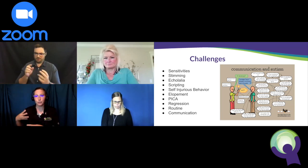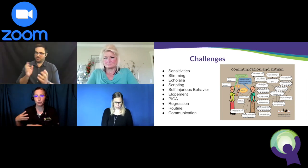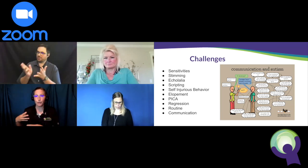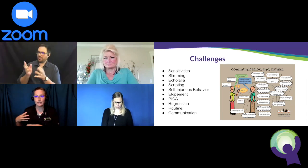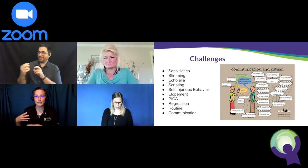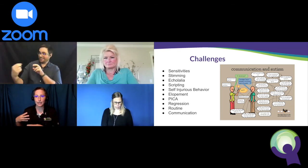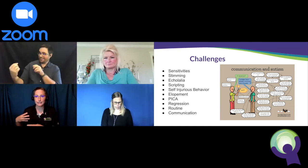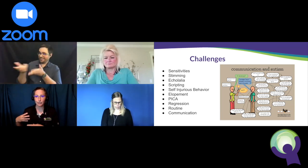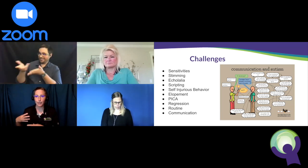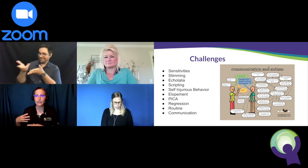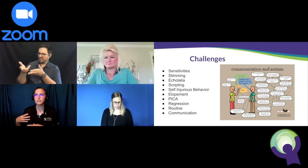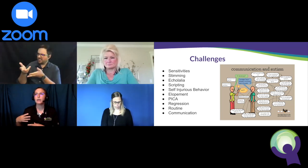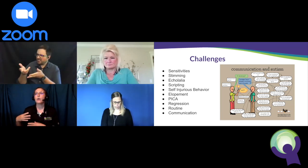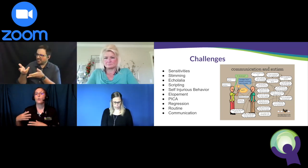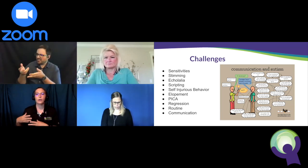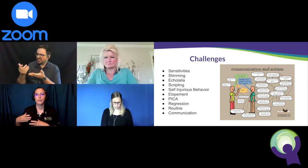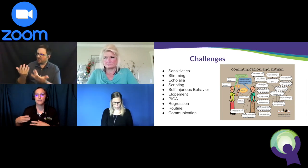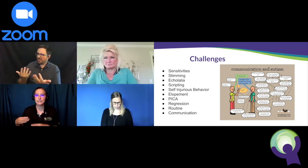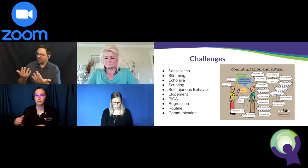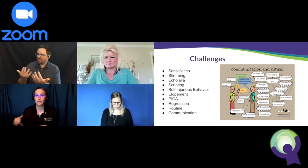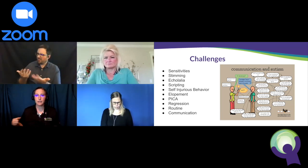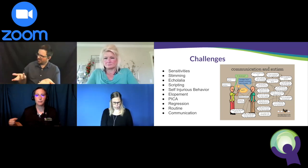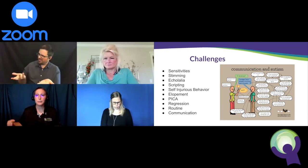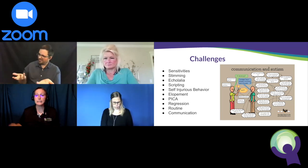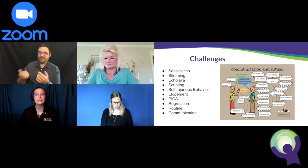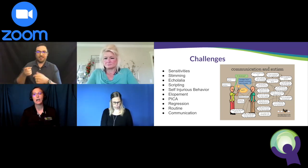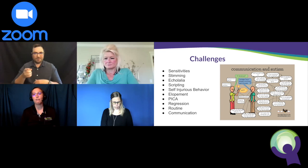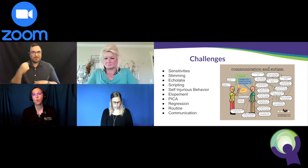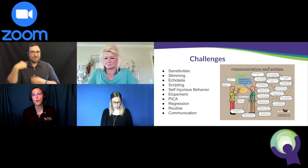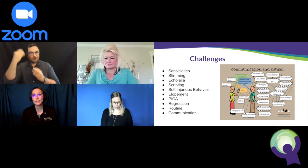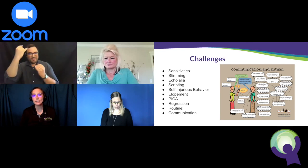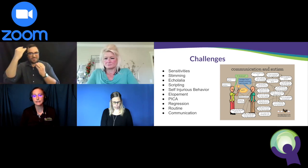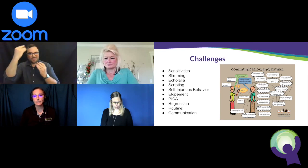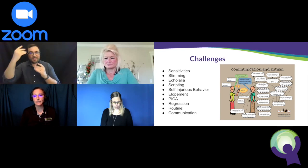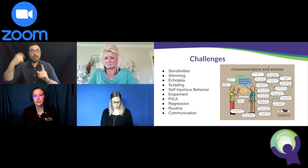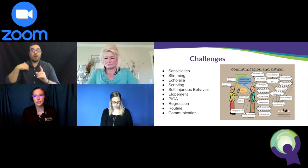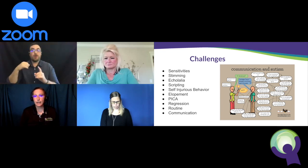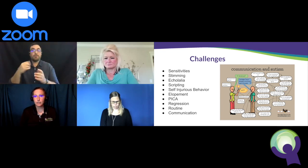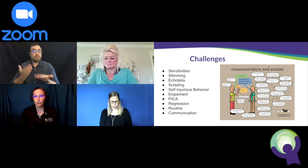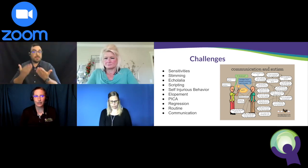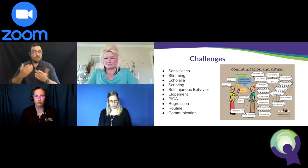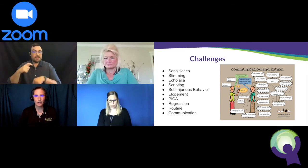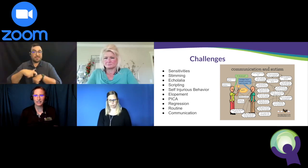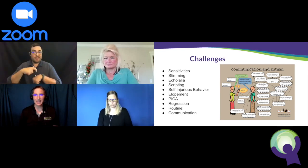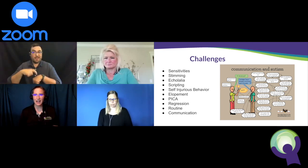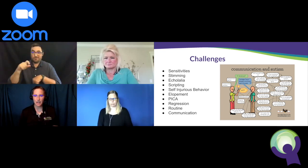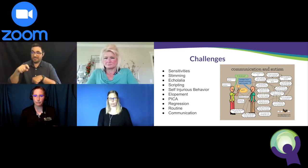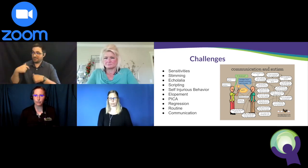all these thoughts in their mind or it might be something completely off point and you're like, where did that come from?